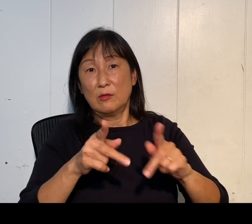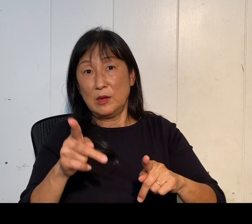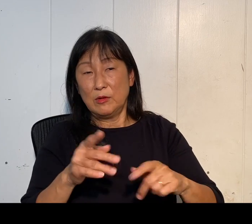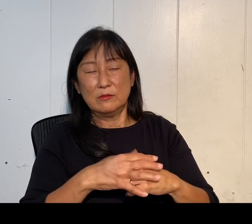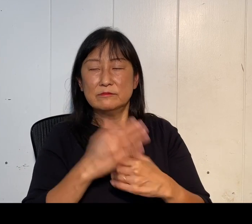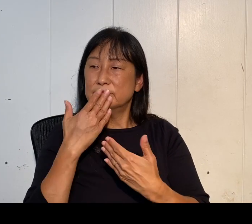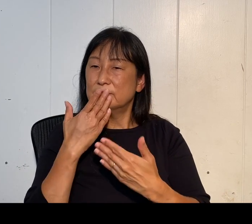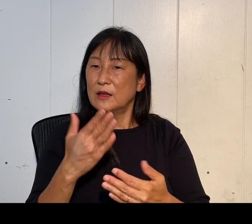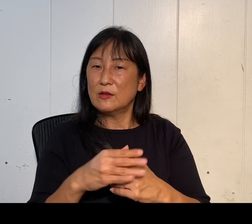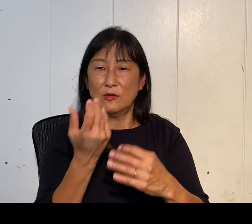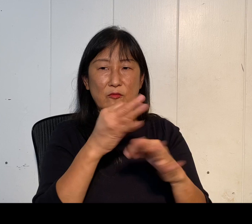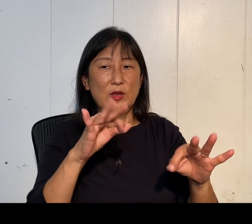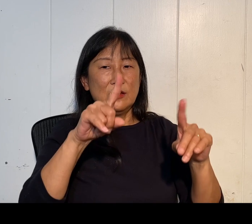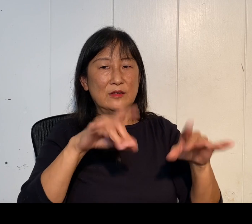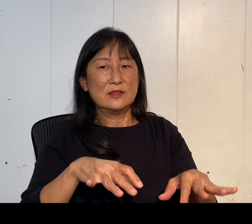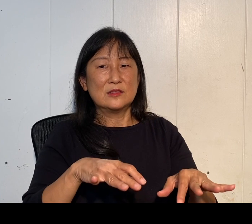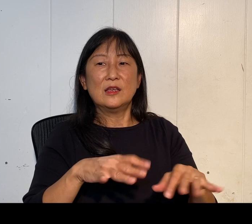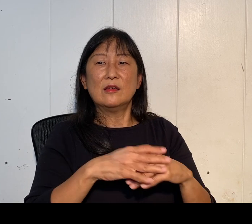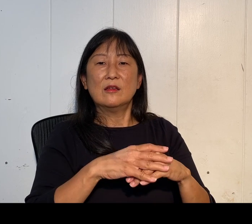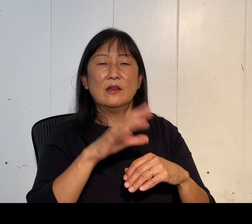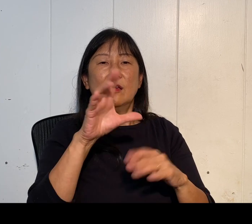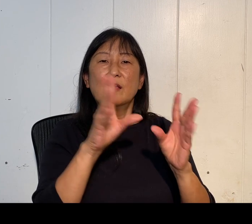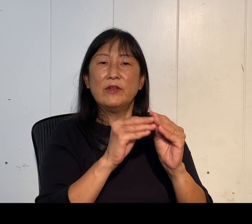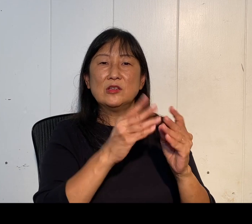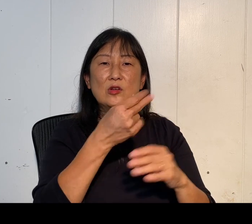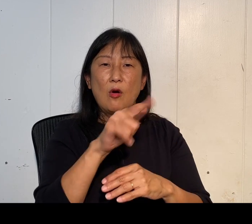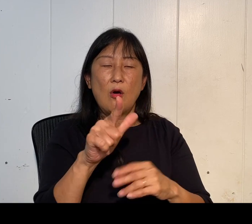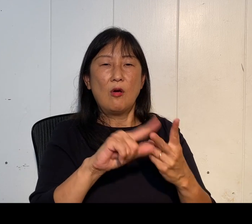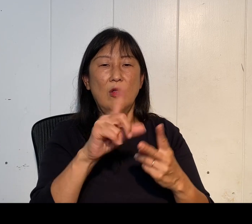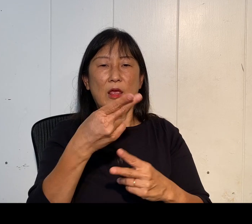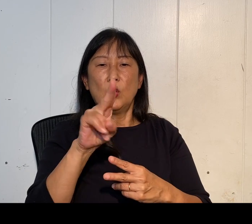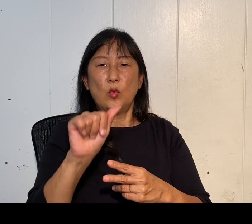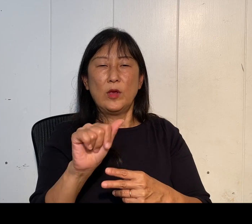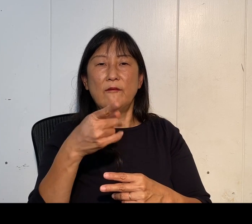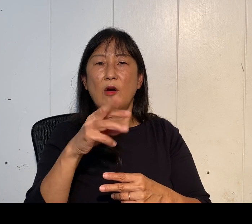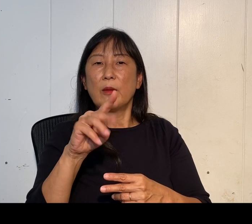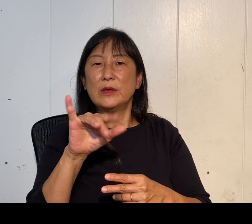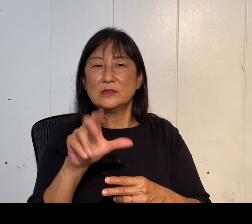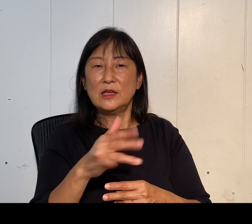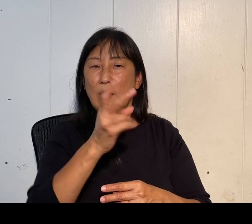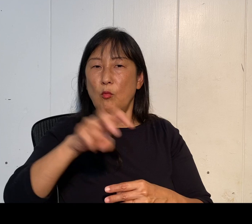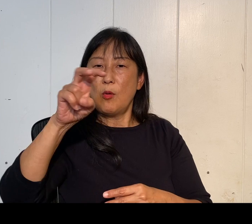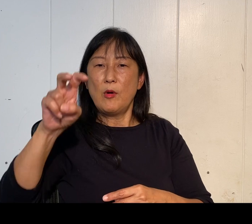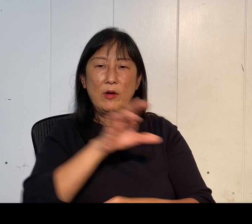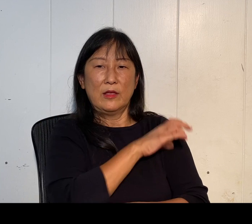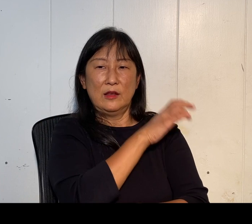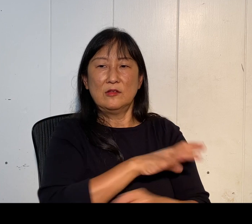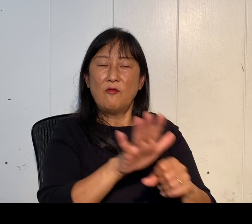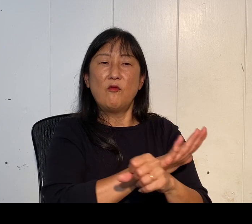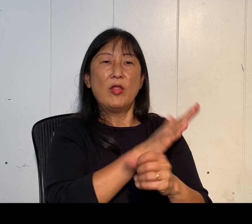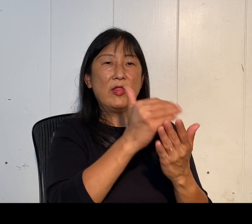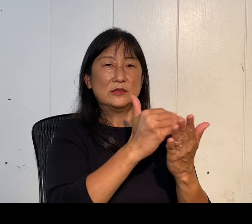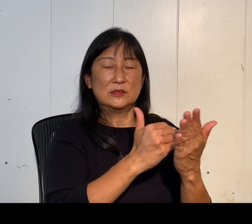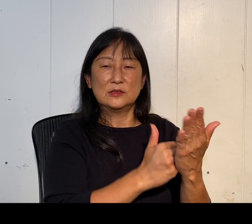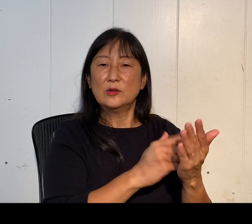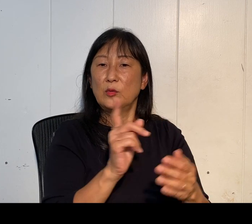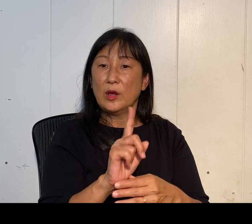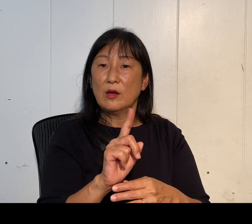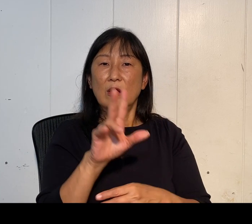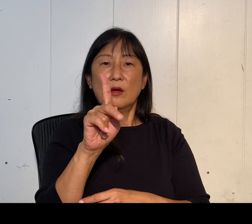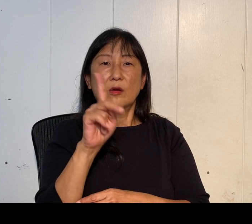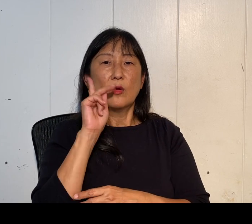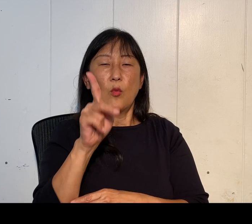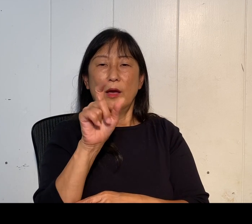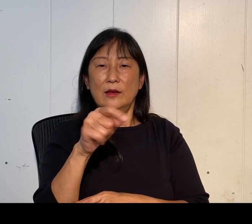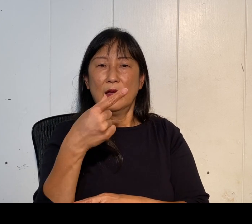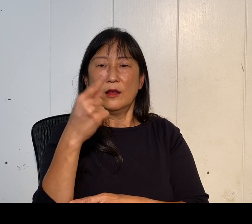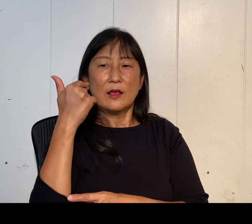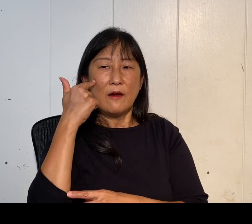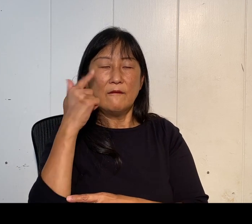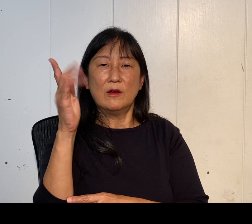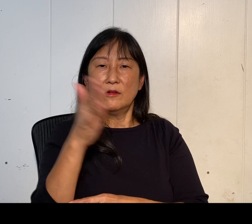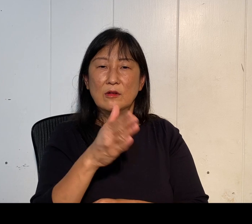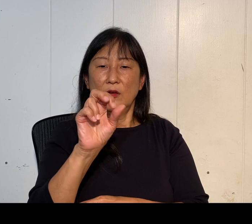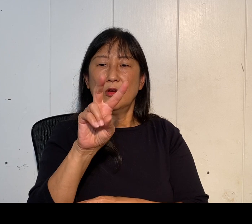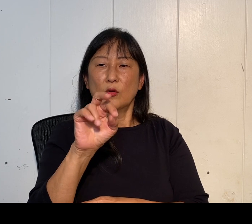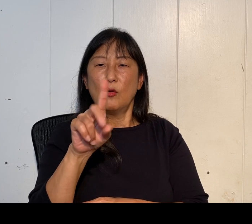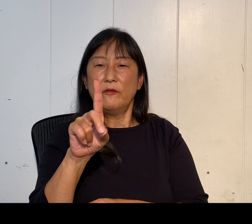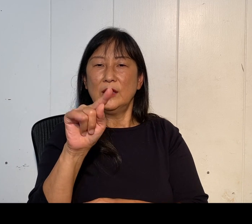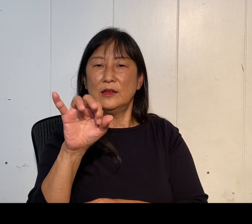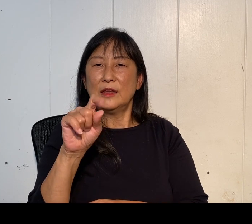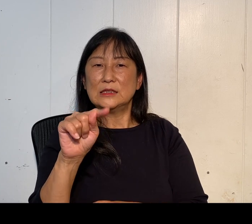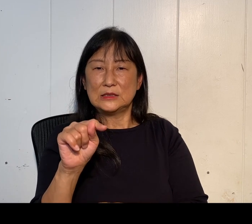Thanks Dr. B. Free testing is available at the Convention Hall, Lihue Pharmacy, and our mobile clinics. A full list of free testing locations is posted at Kauai.gov/COVIDtest